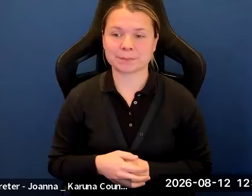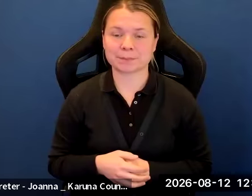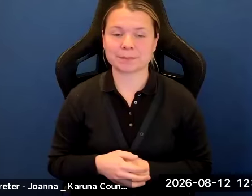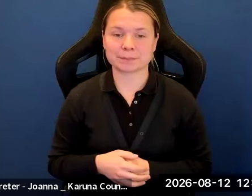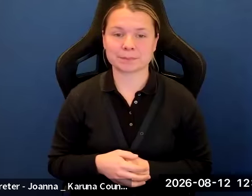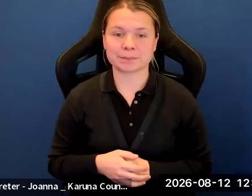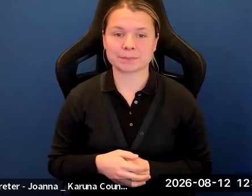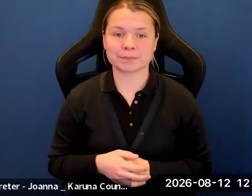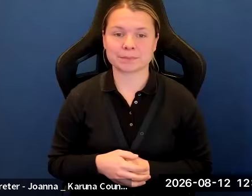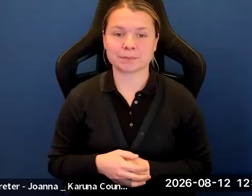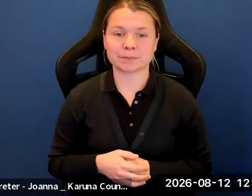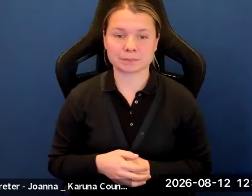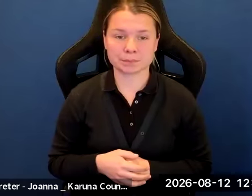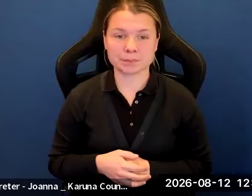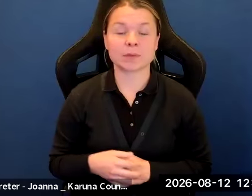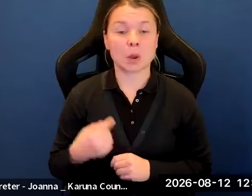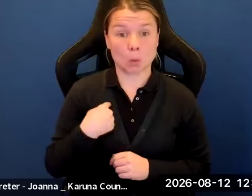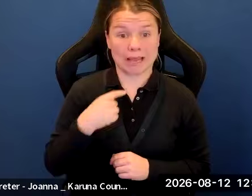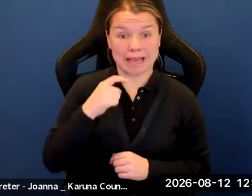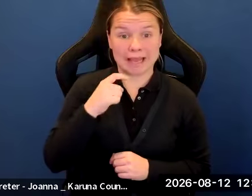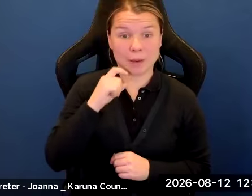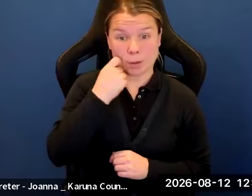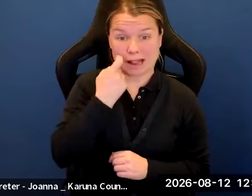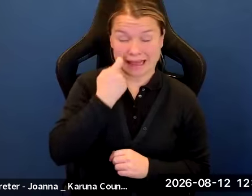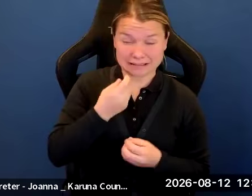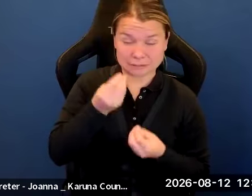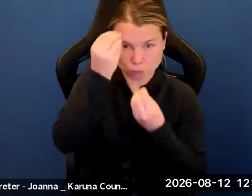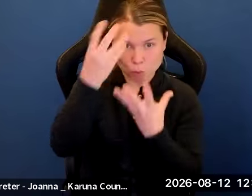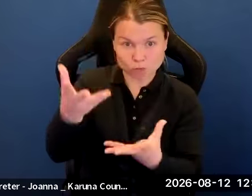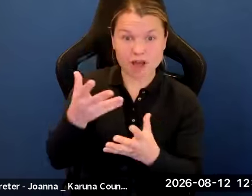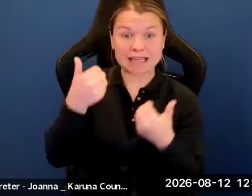they are accessible to your needs.